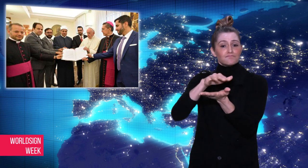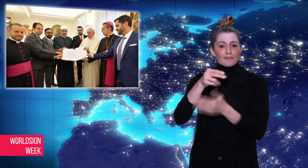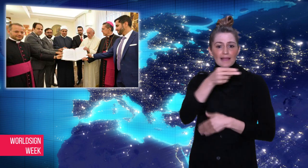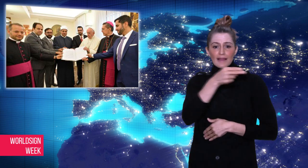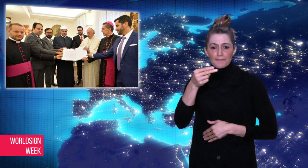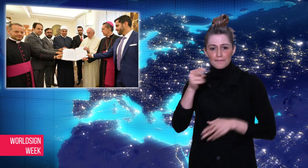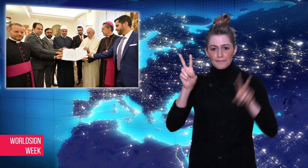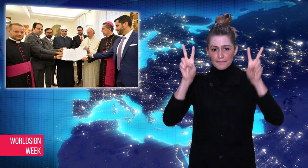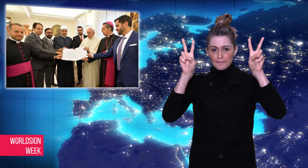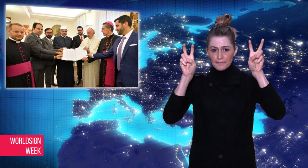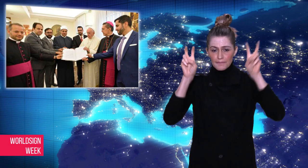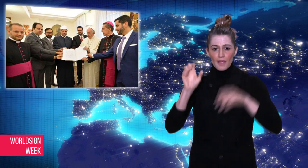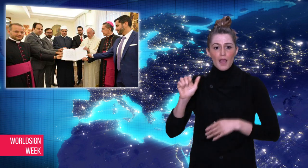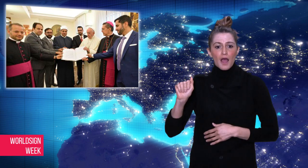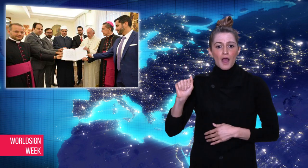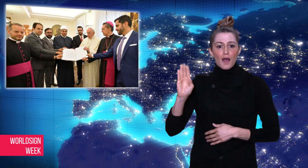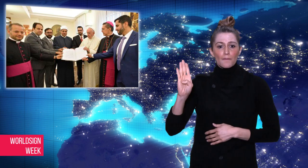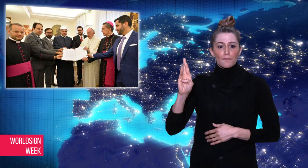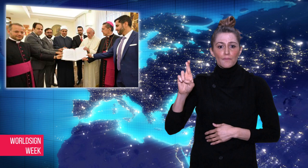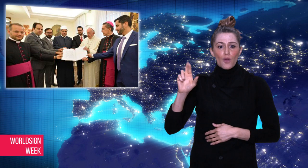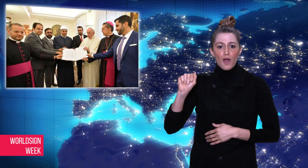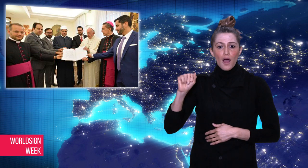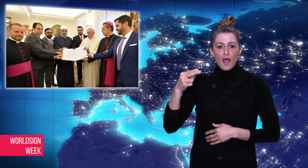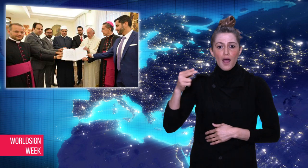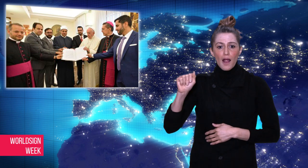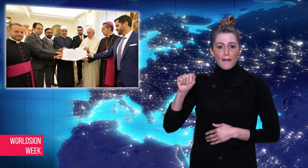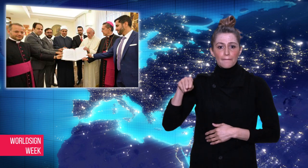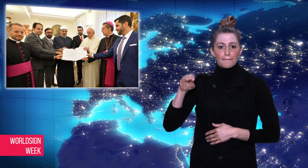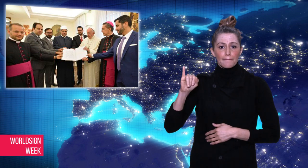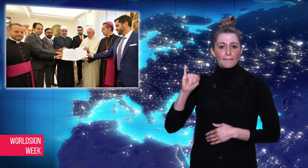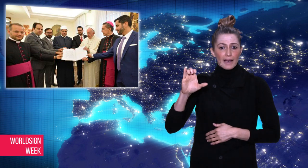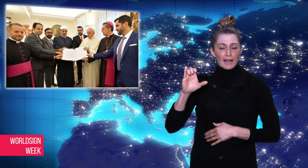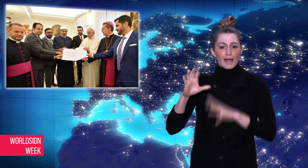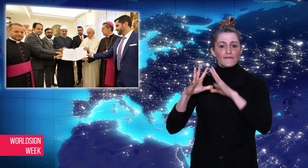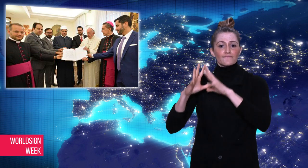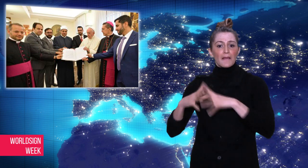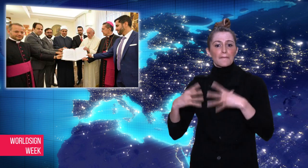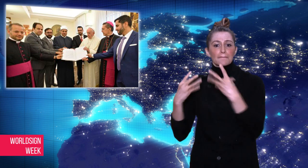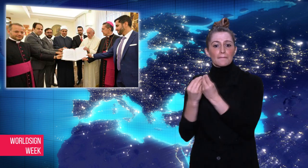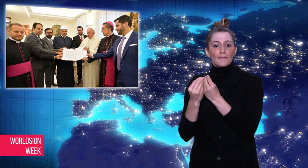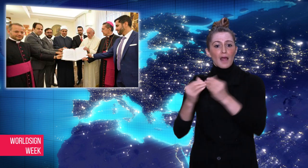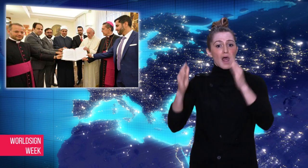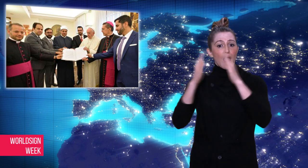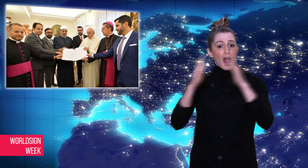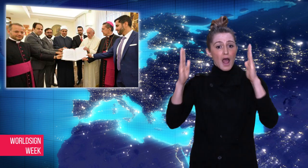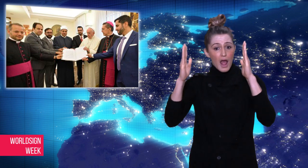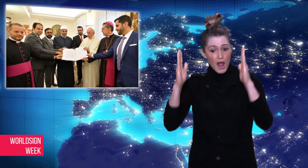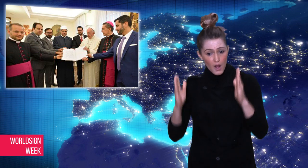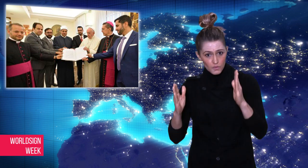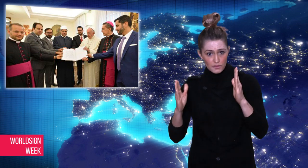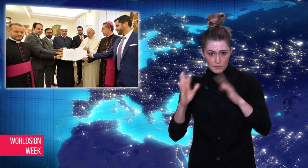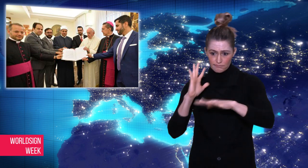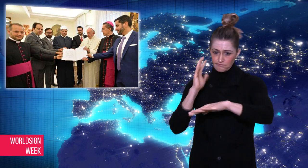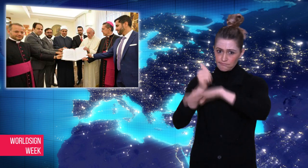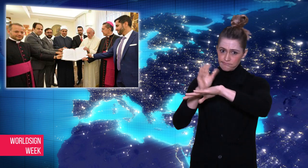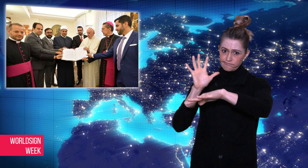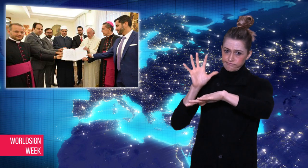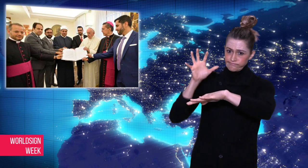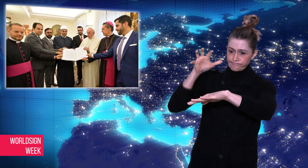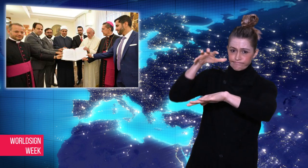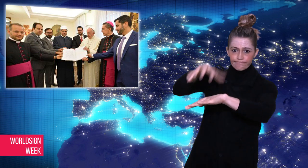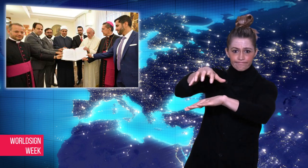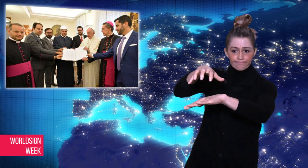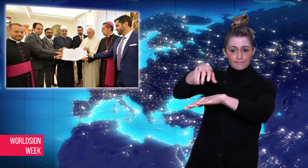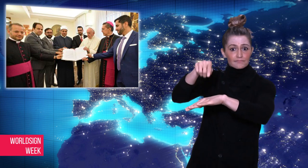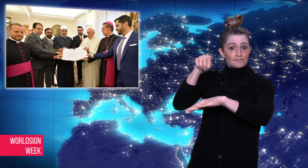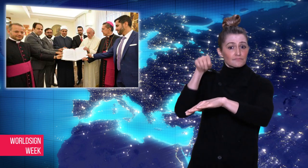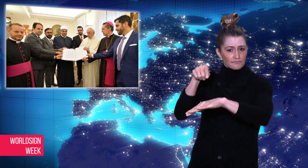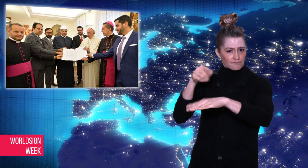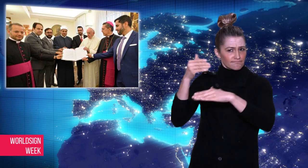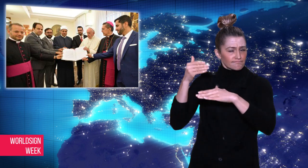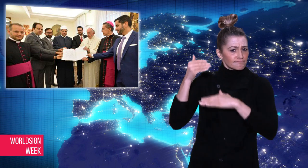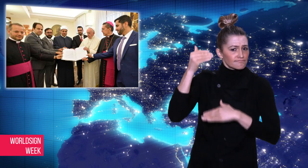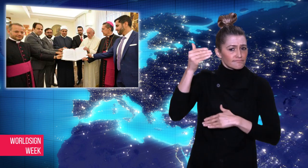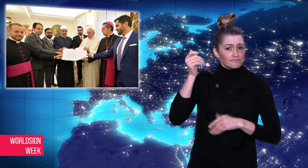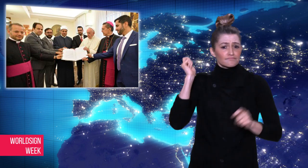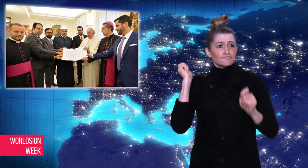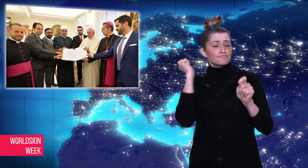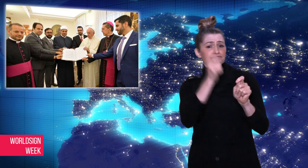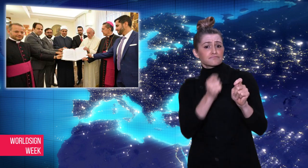This complex, called Abrahamic Family House, is